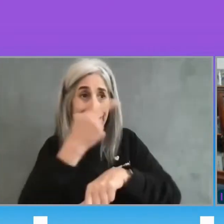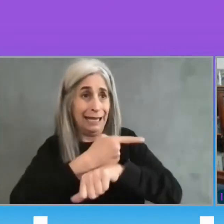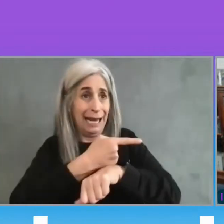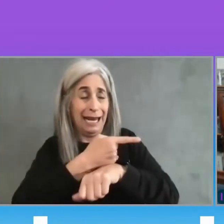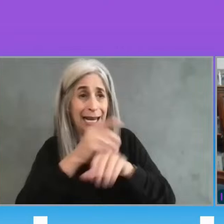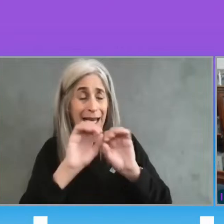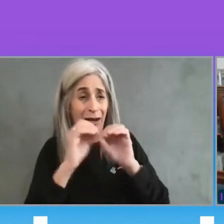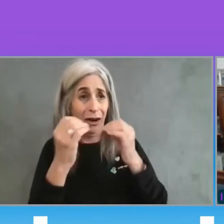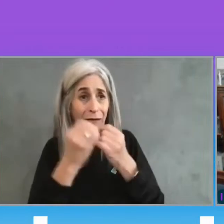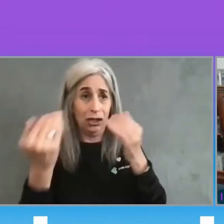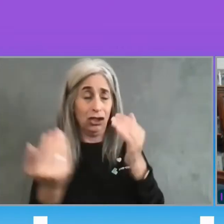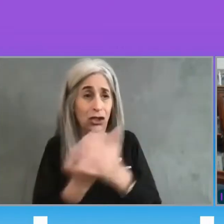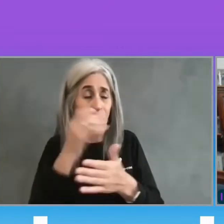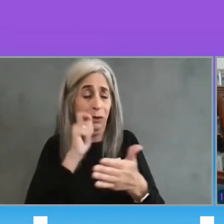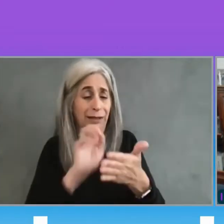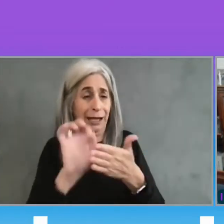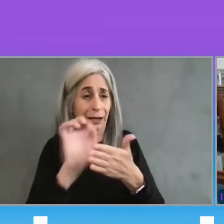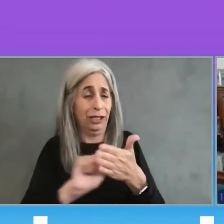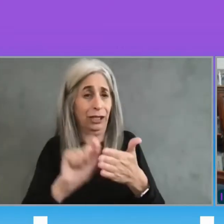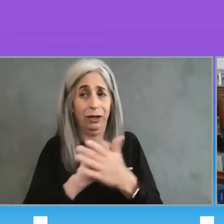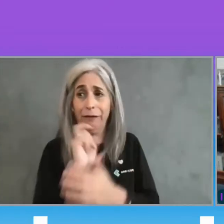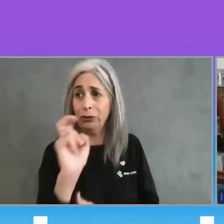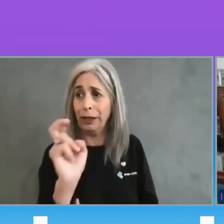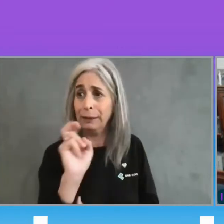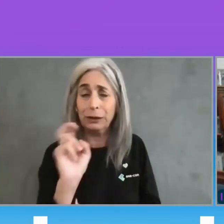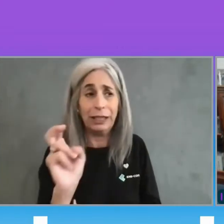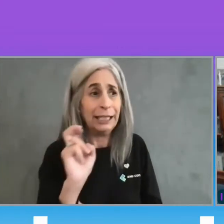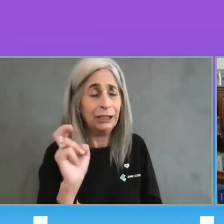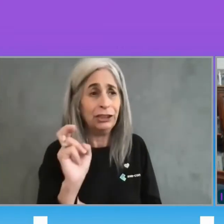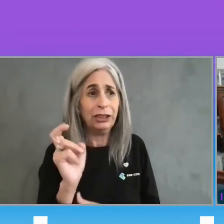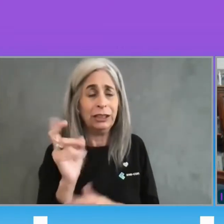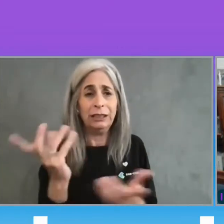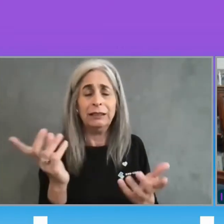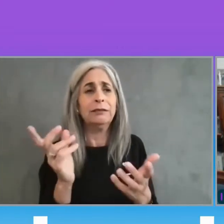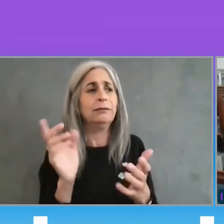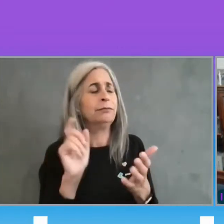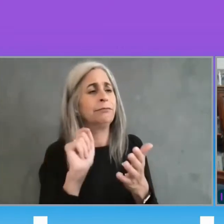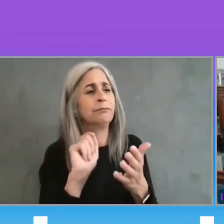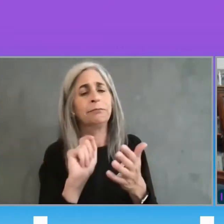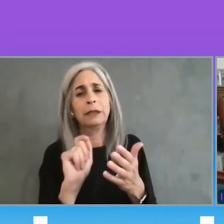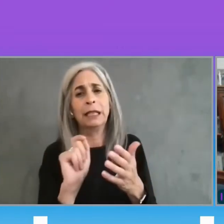office, the new Secretary of